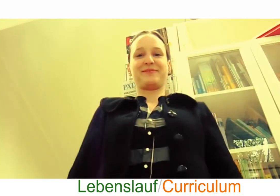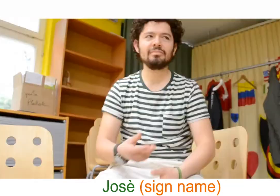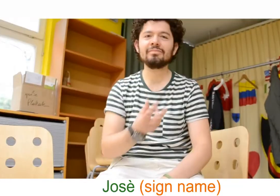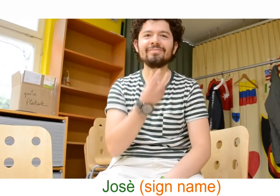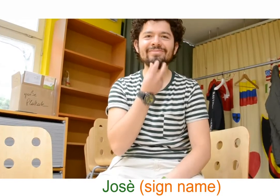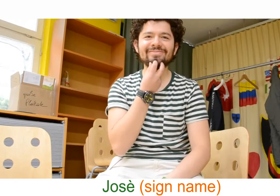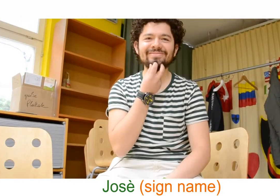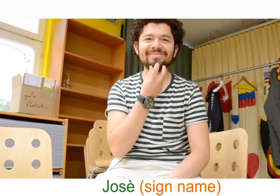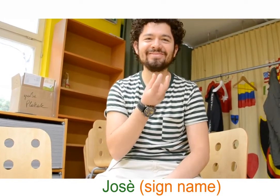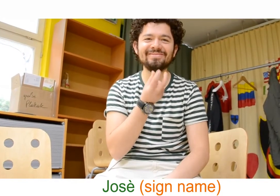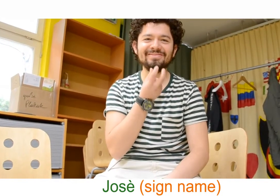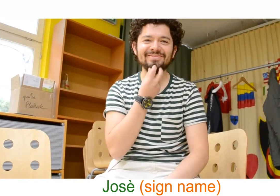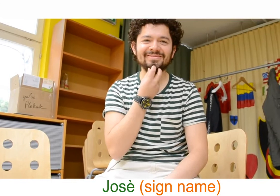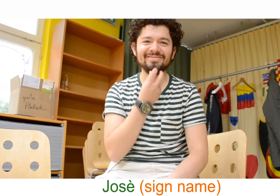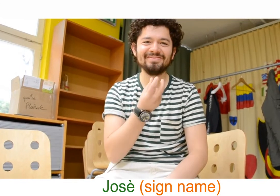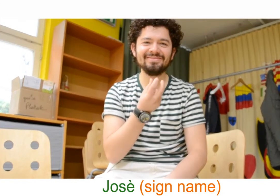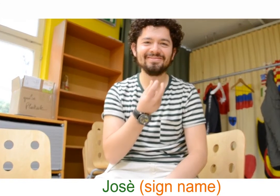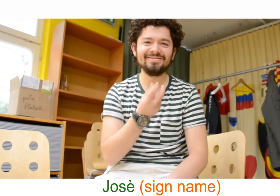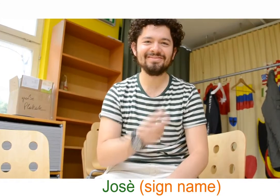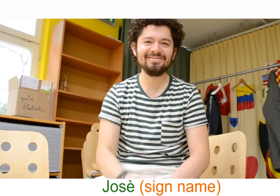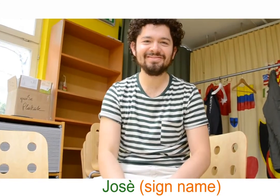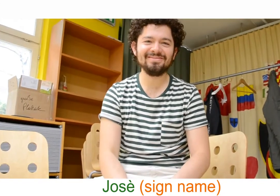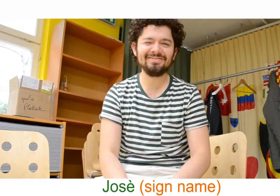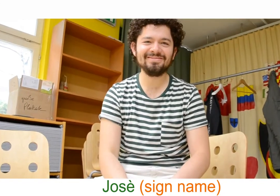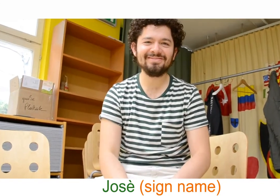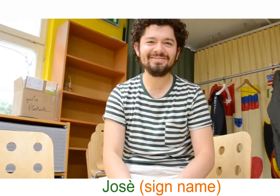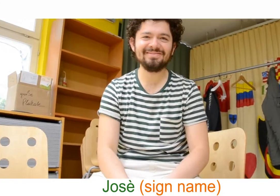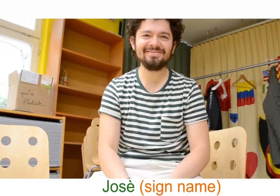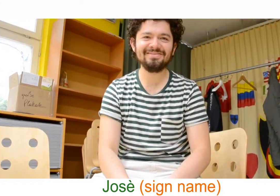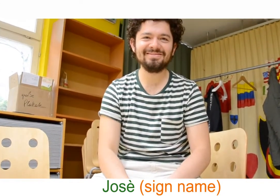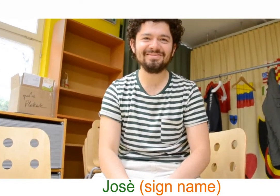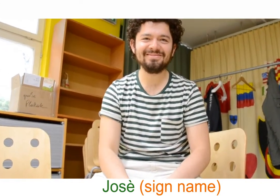Josè (sign name)